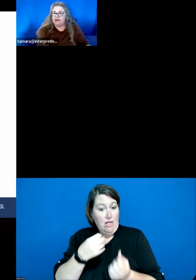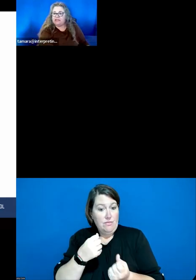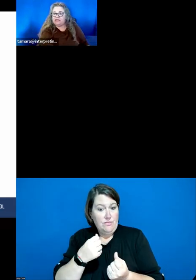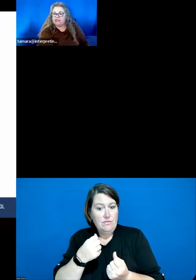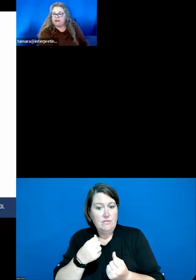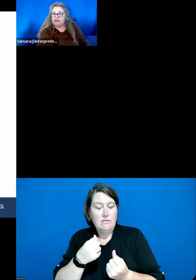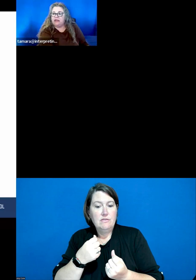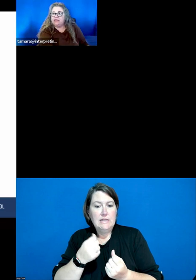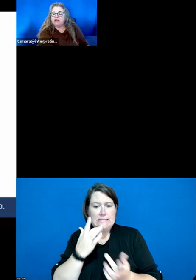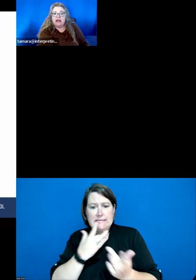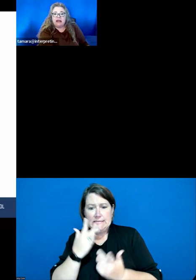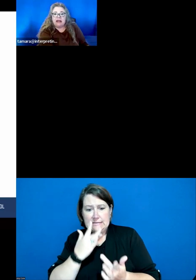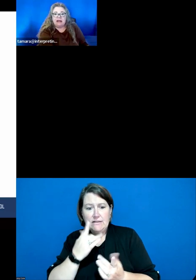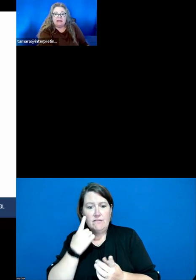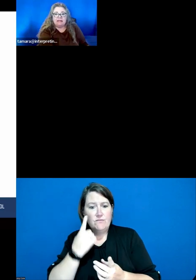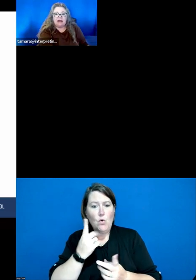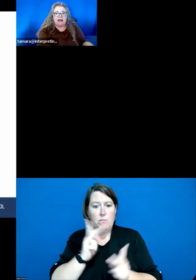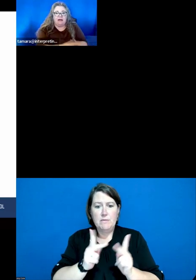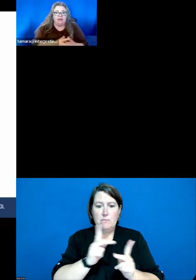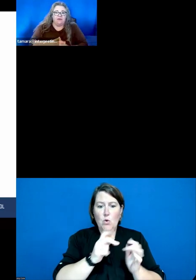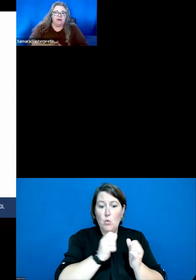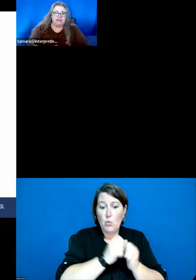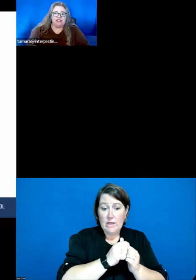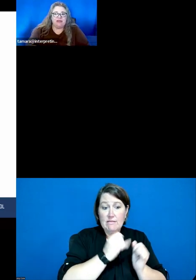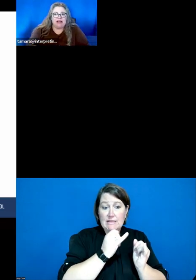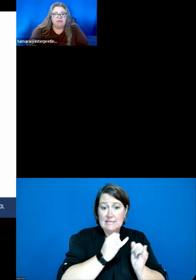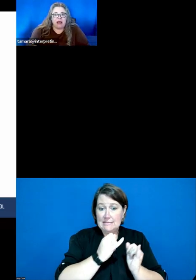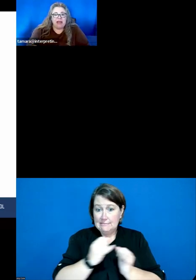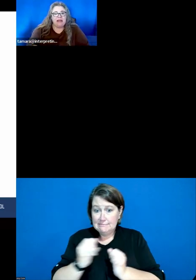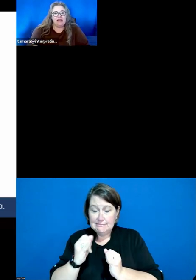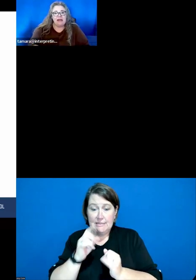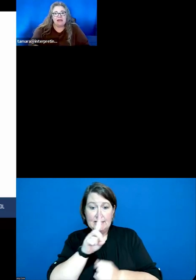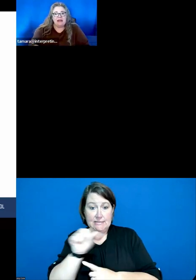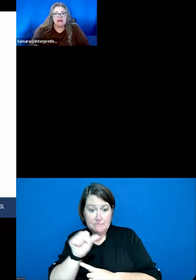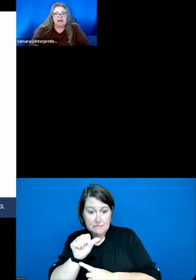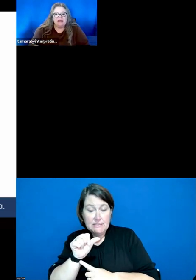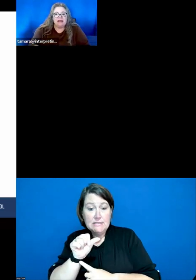various disabilities and health information. So that's Mike.